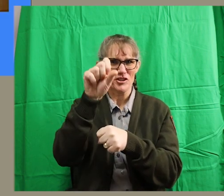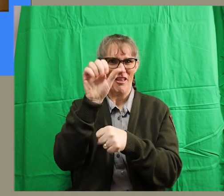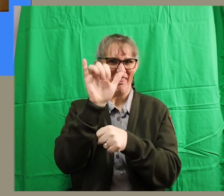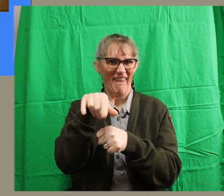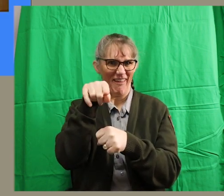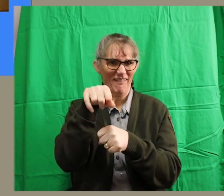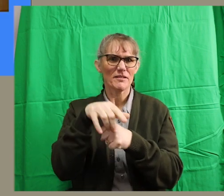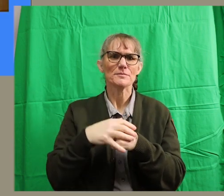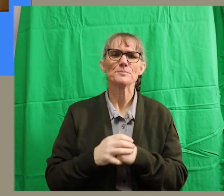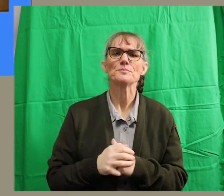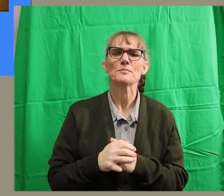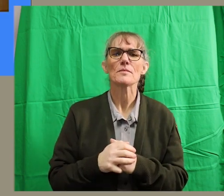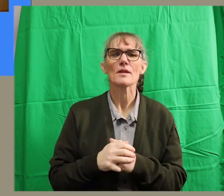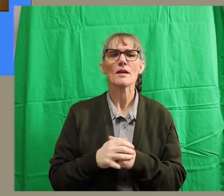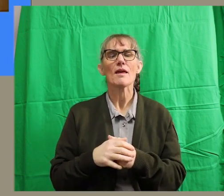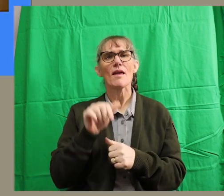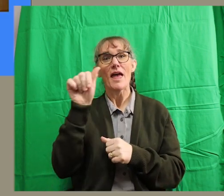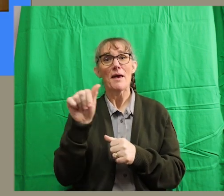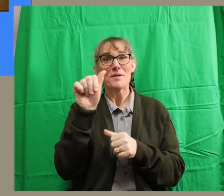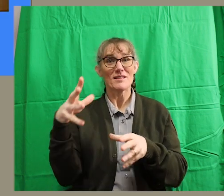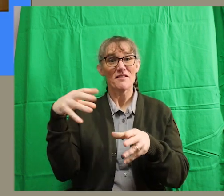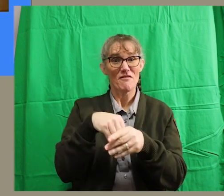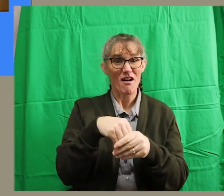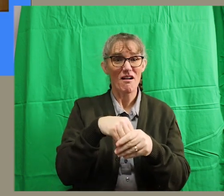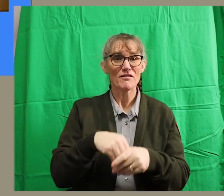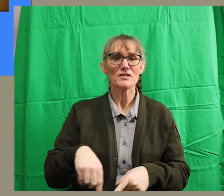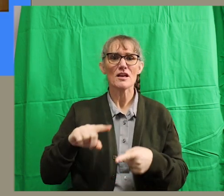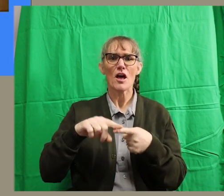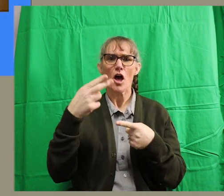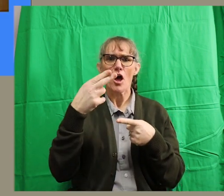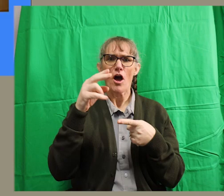And ammonites that come from this locality include things like